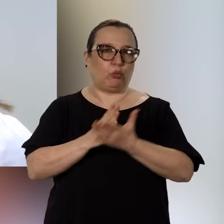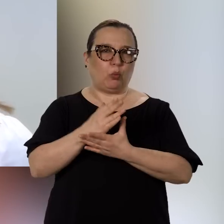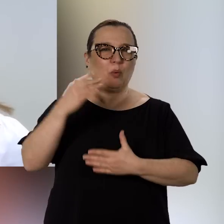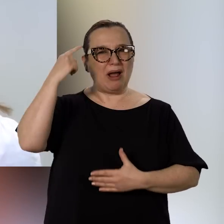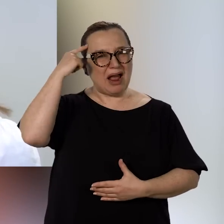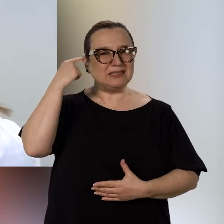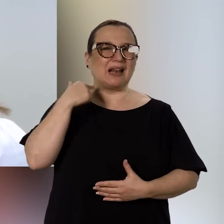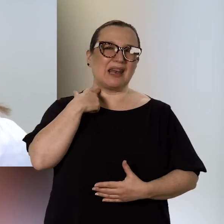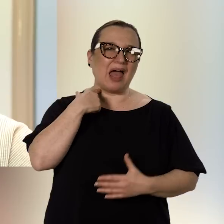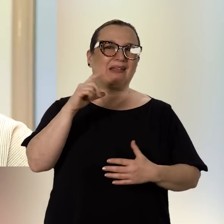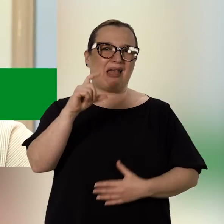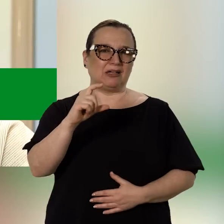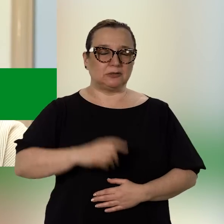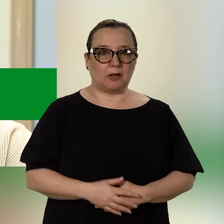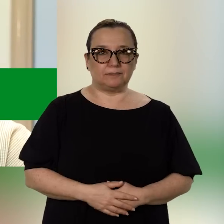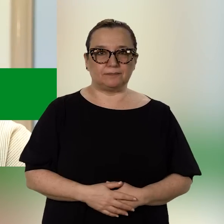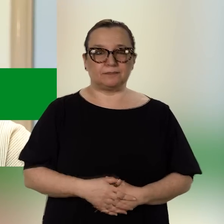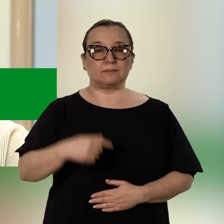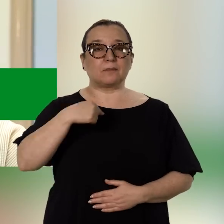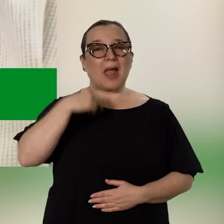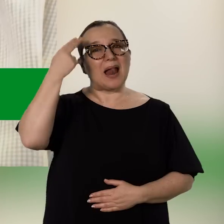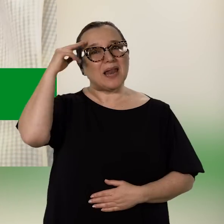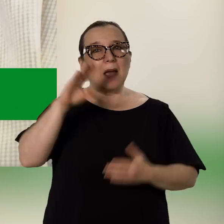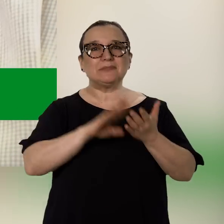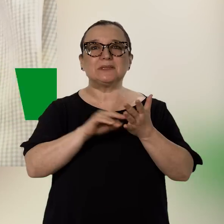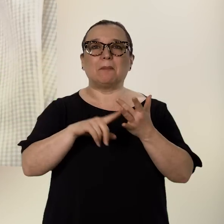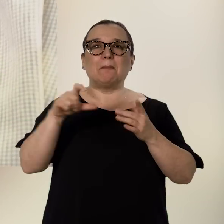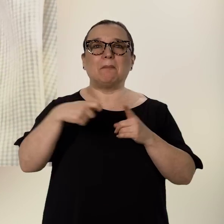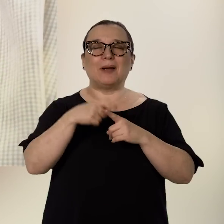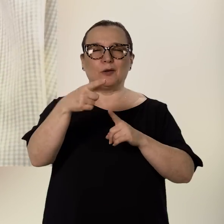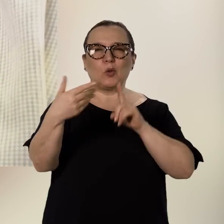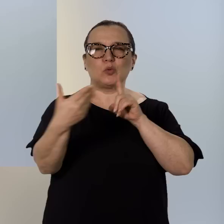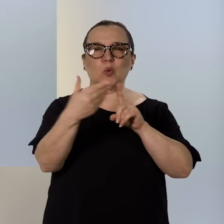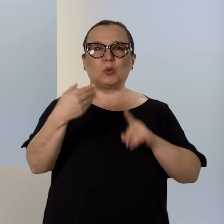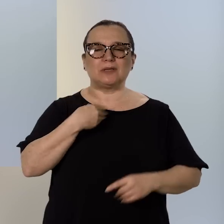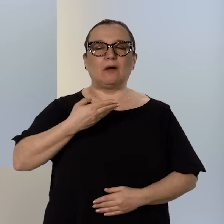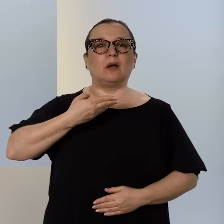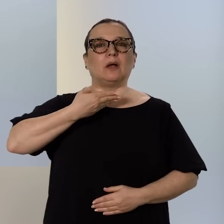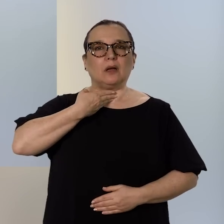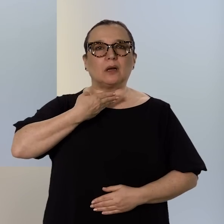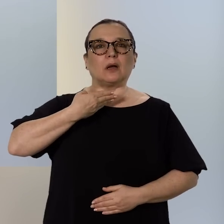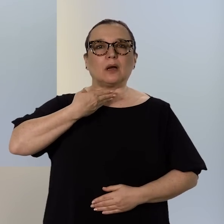Speech therapy involves working with people who have difficulties with speech or with swallowing following head and neck cancer.